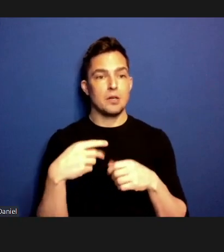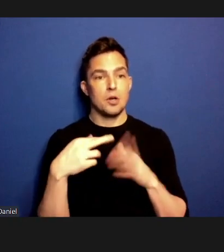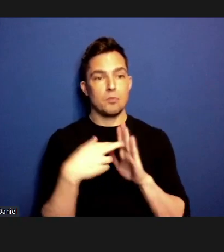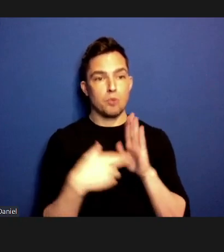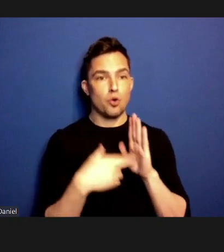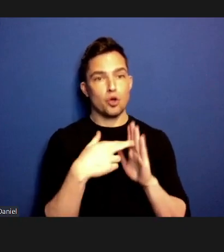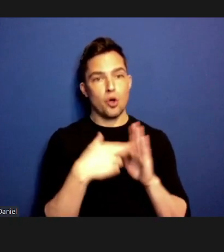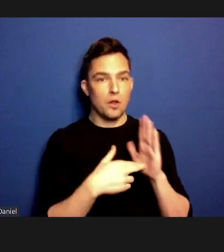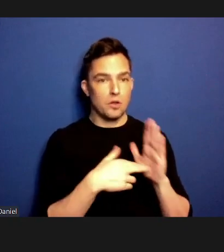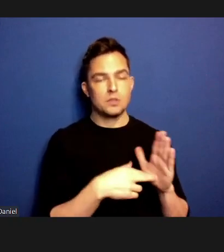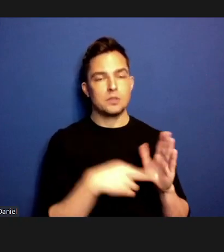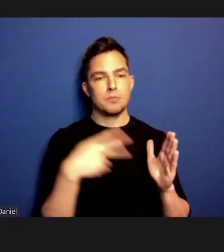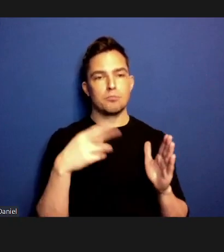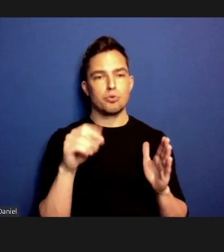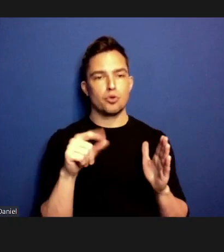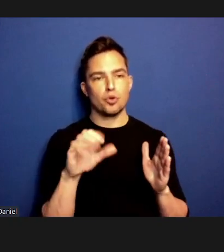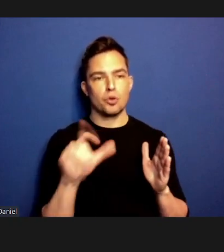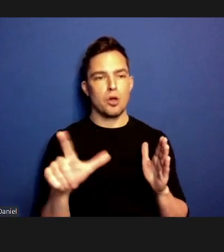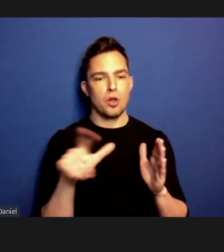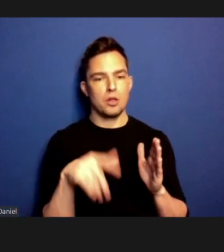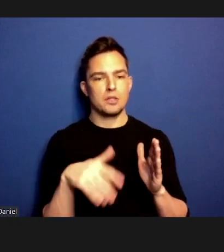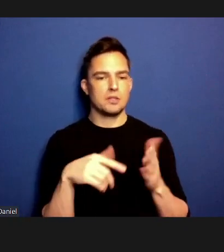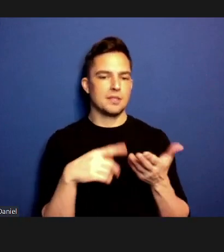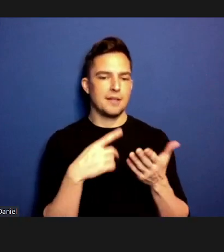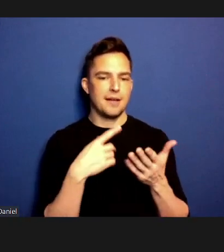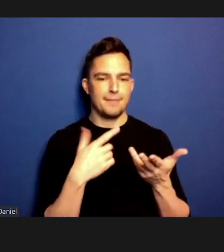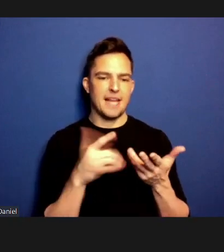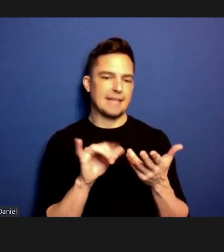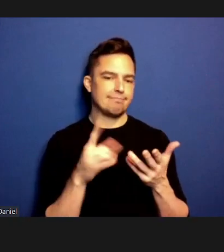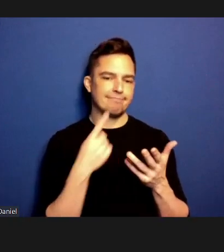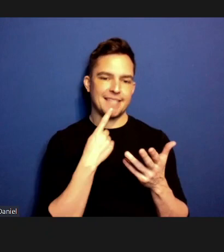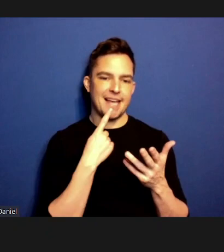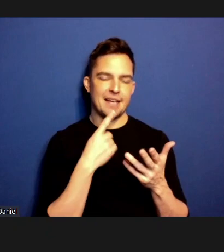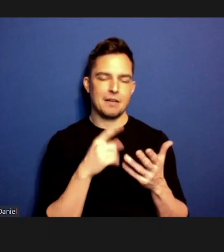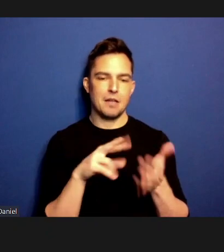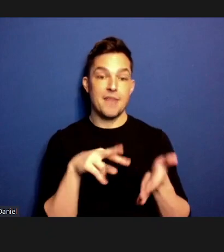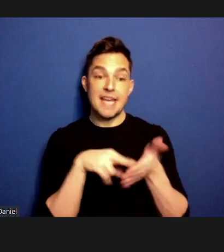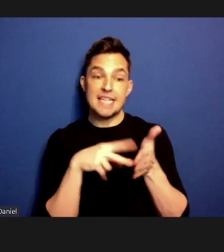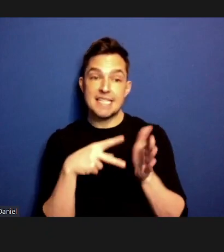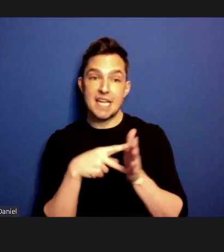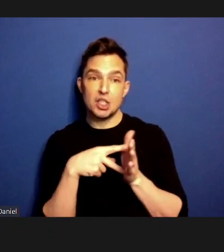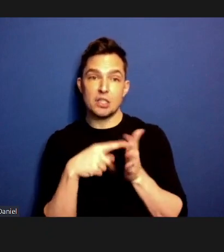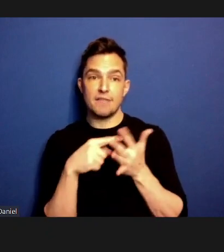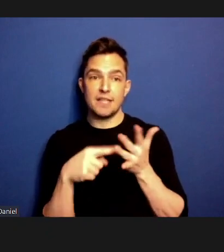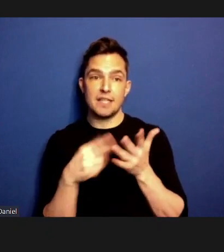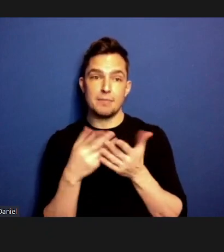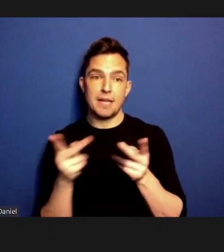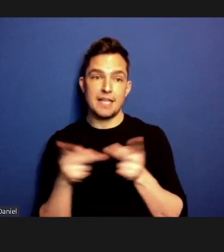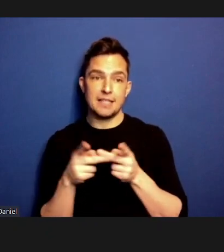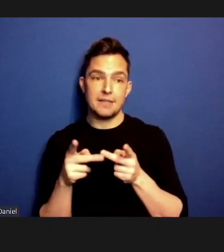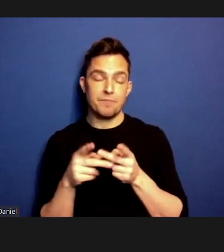are sort of saying and what the intention of them are. This is a really important project